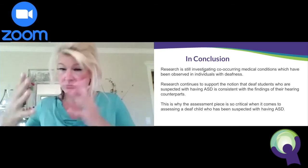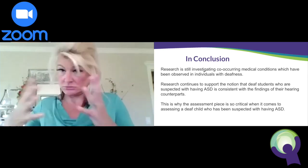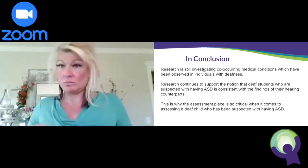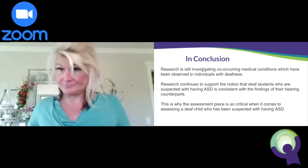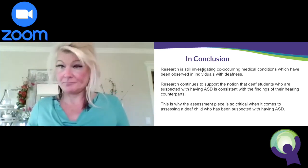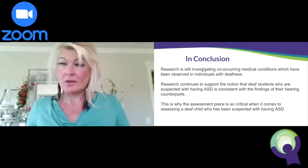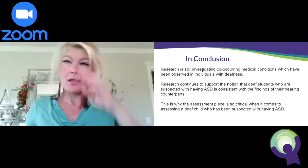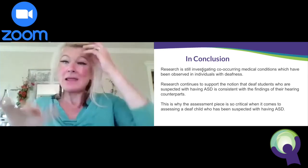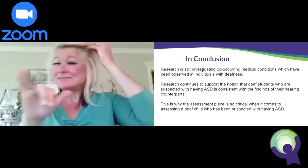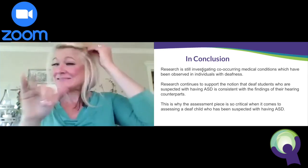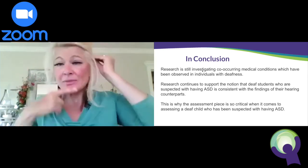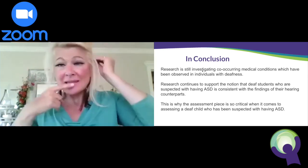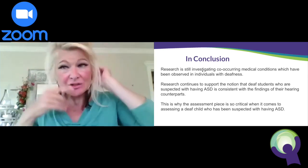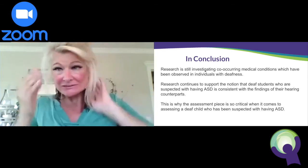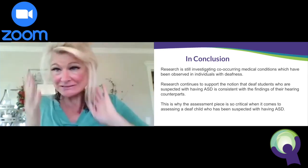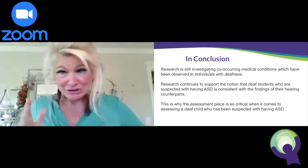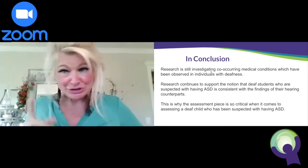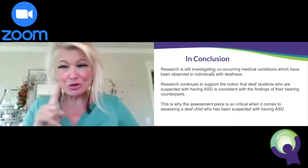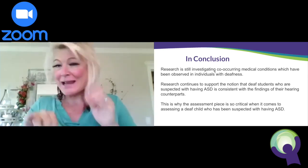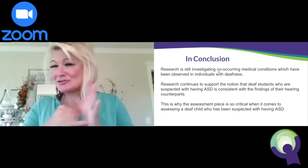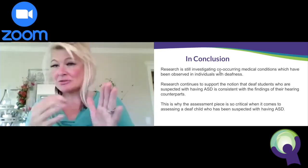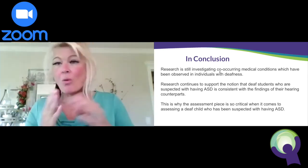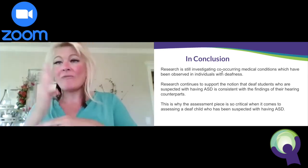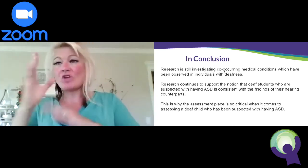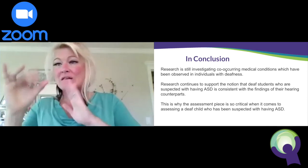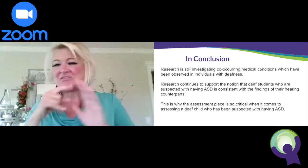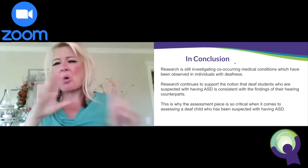There's a lot of pros and cons for both programs.